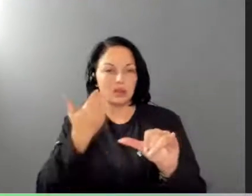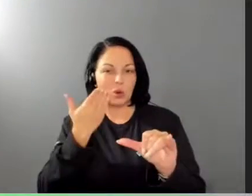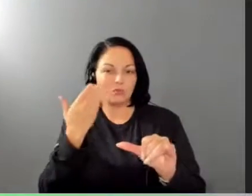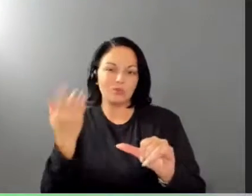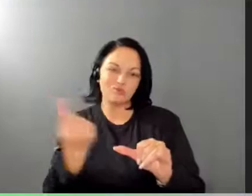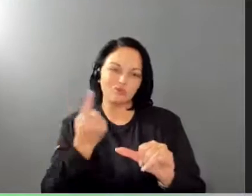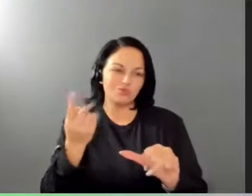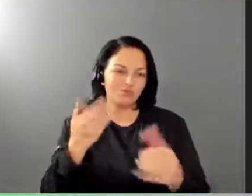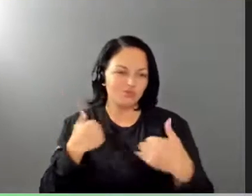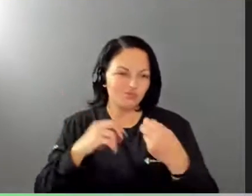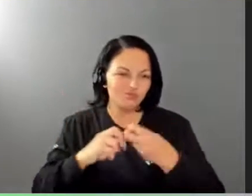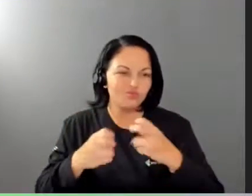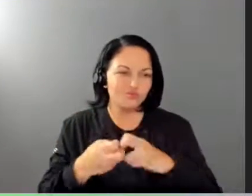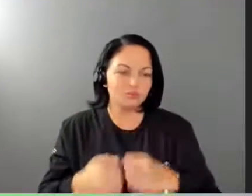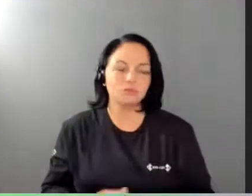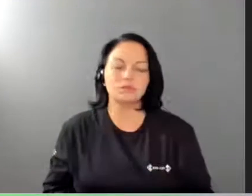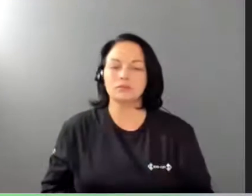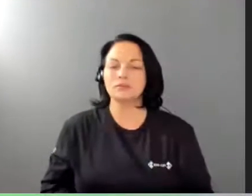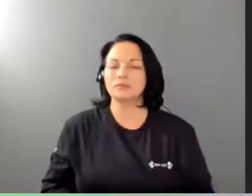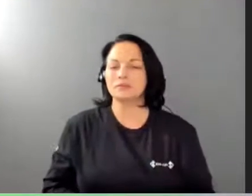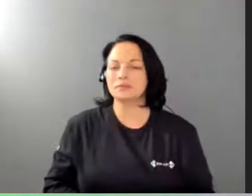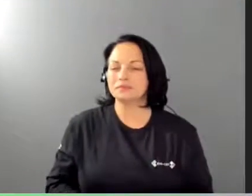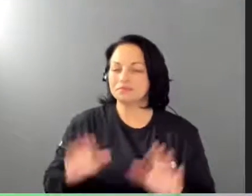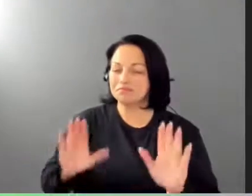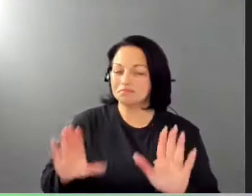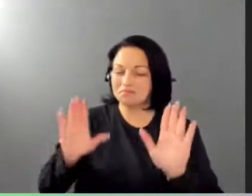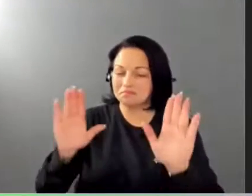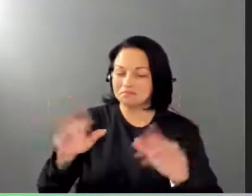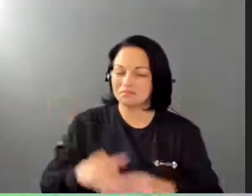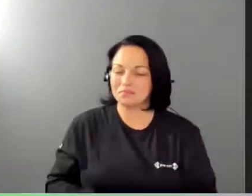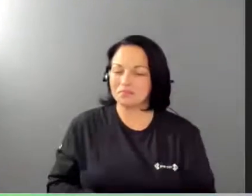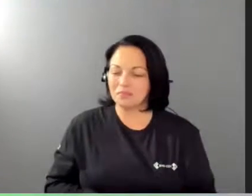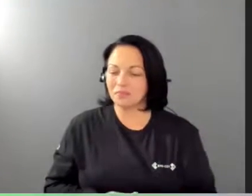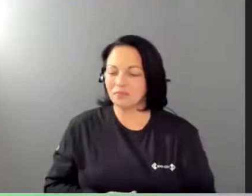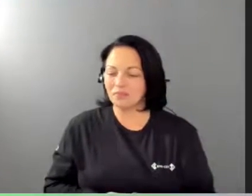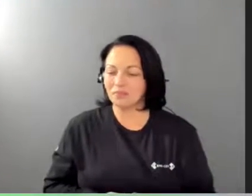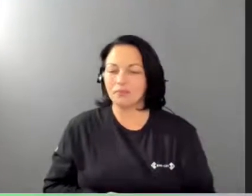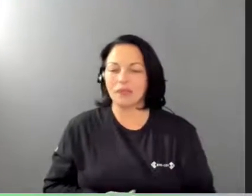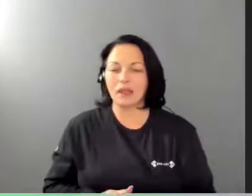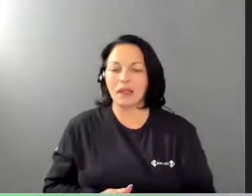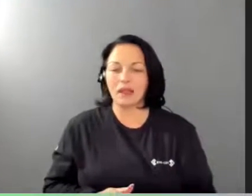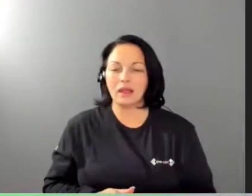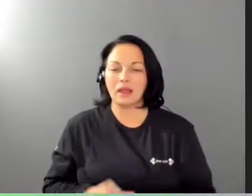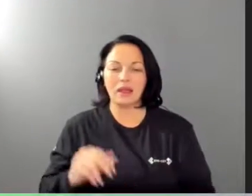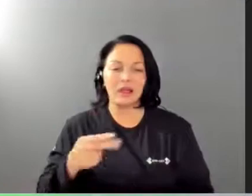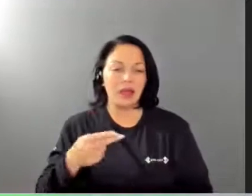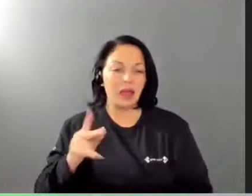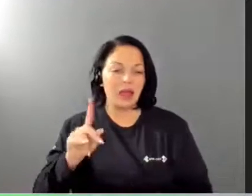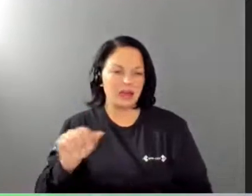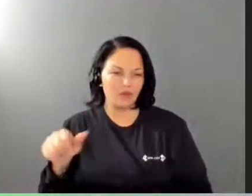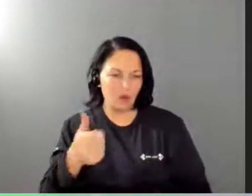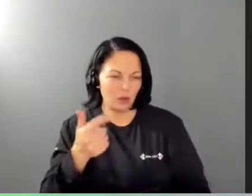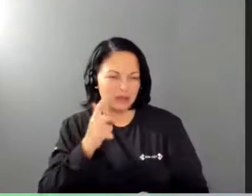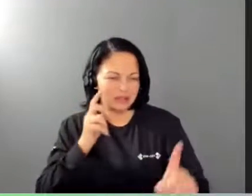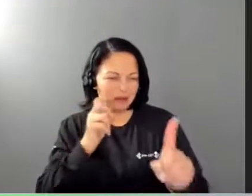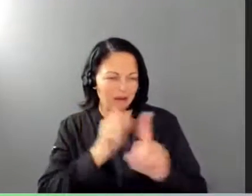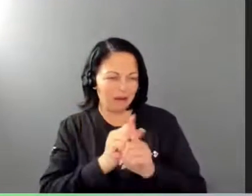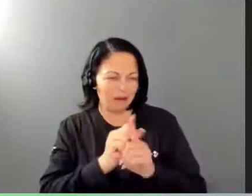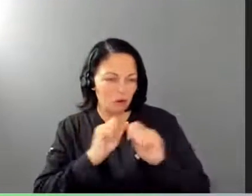more analysis but for the sake of scoring we use the common hitters that are always going to be problematic in